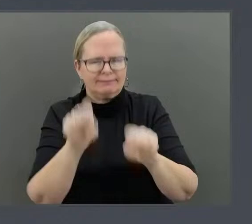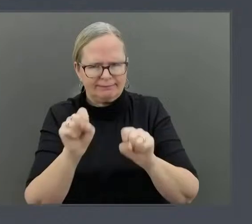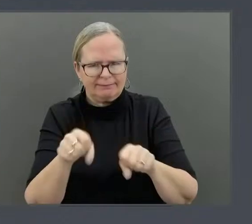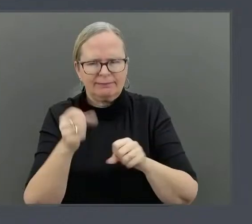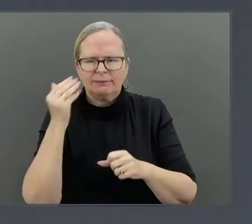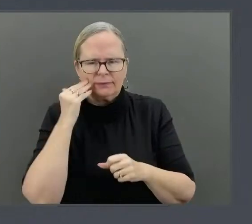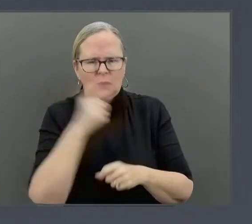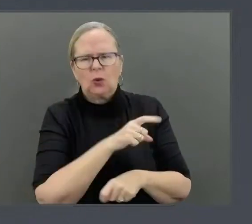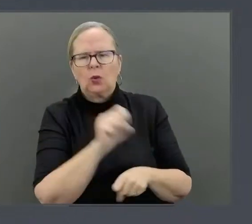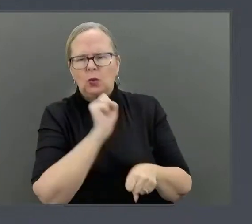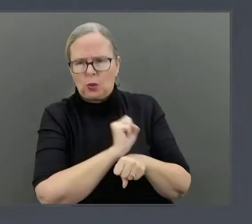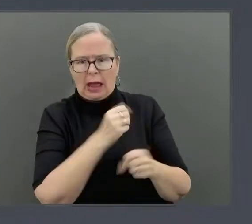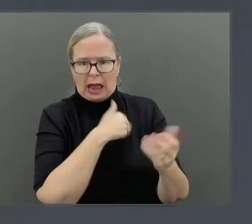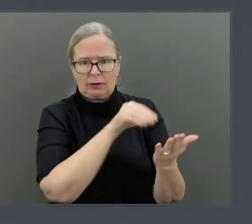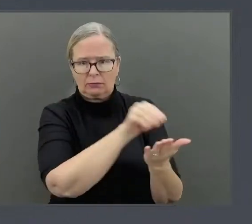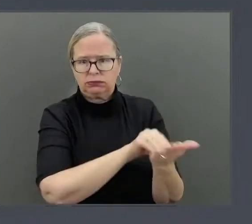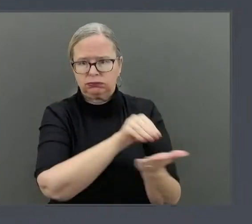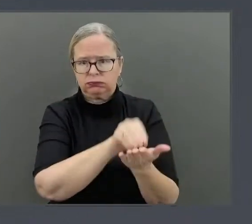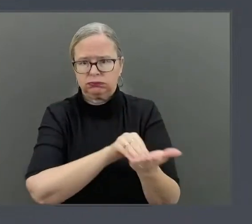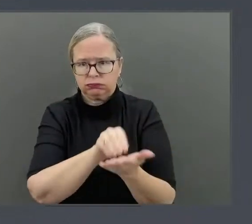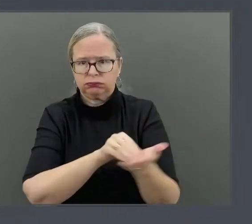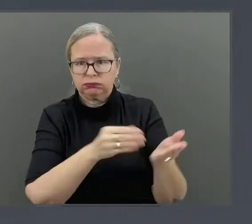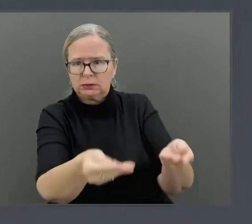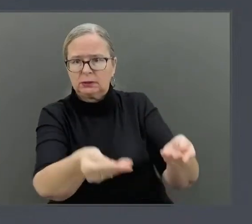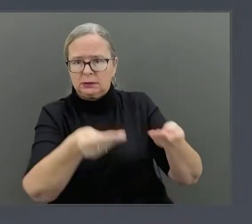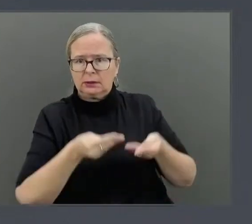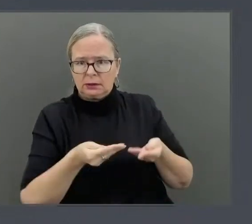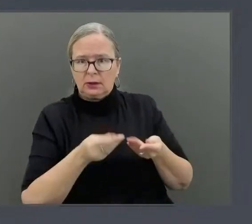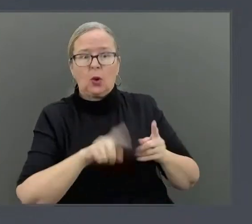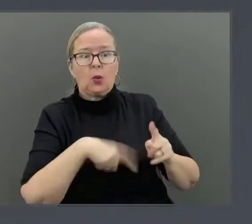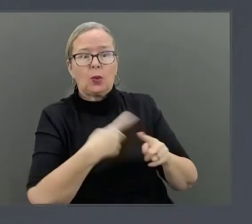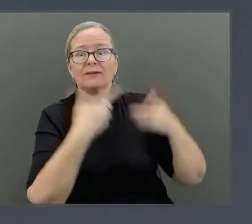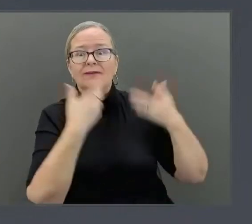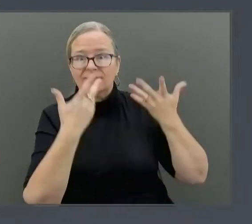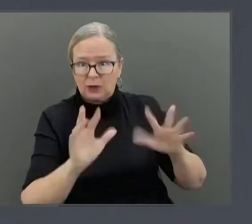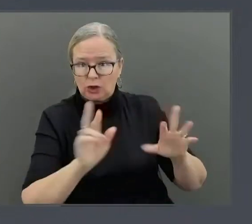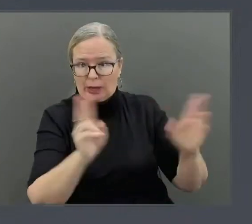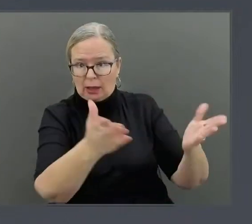you about cost we certainly will and I can tell you that I've been in regular conversation with